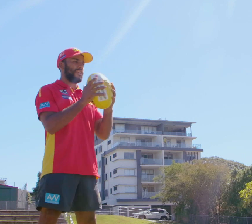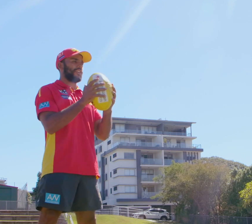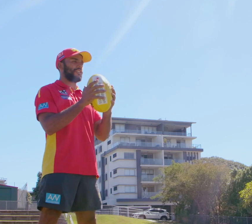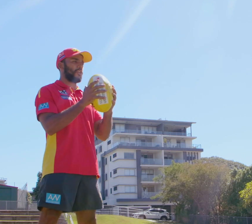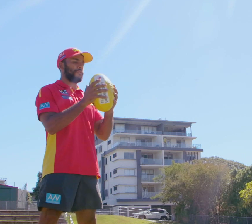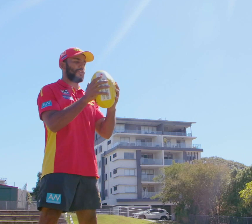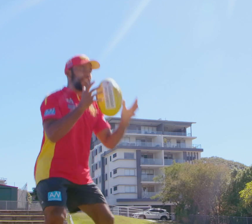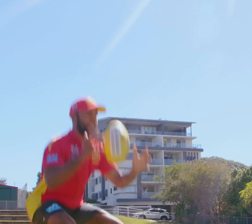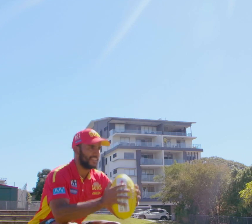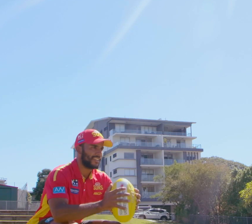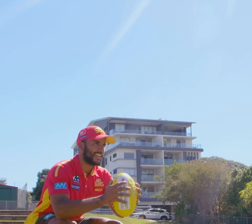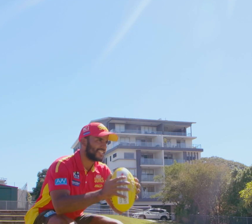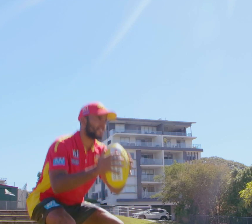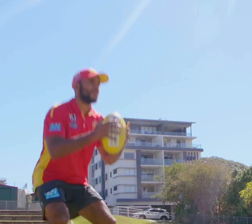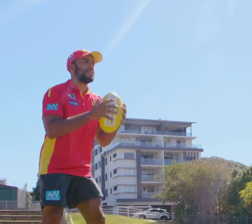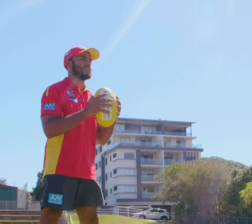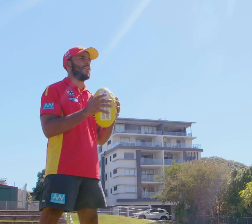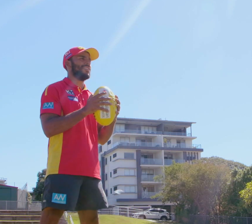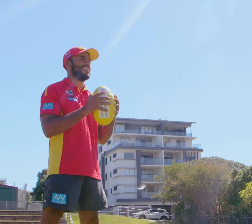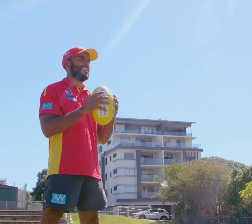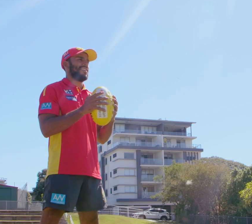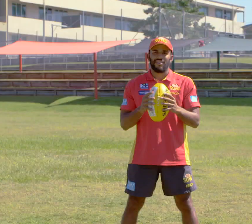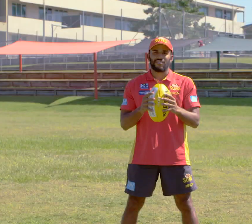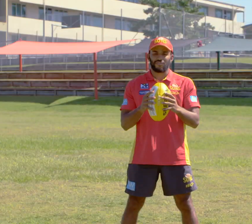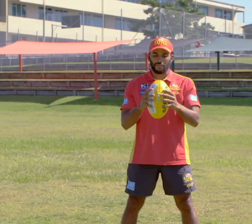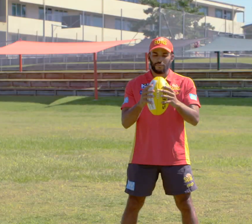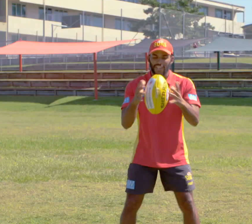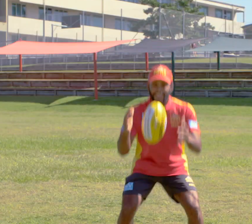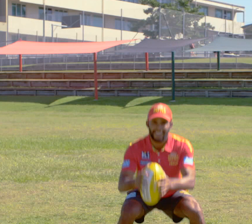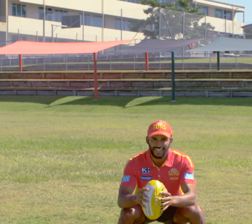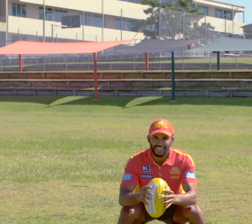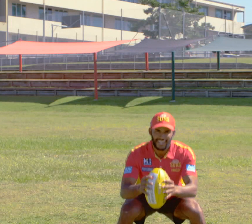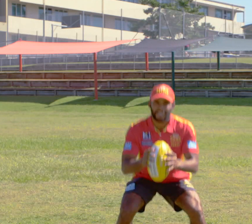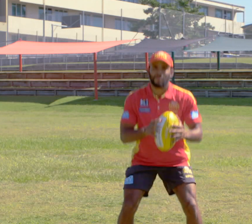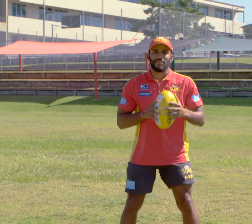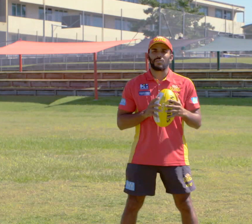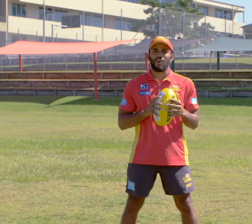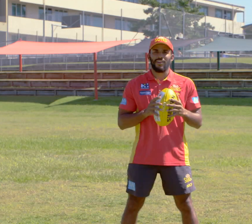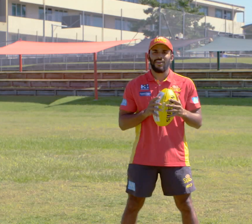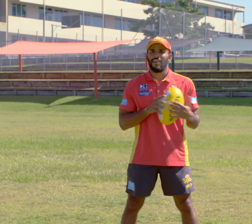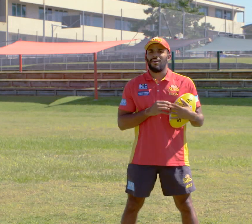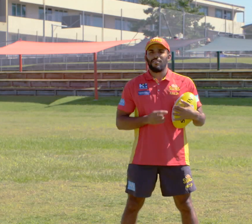you're going to drop your footy, catch it at the bottom of your squat. So drop the footy, catch it at the bottom of your squat.